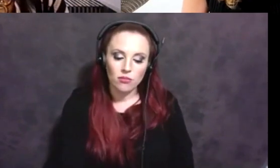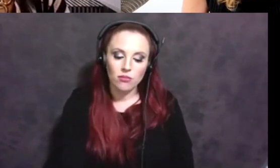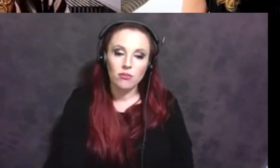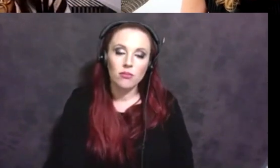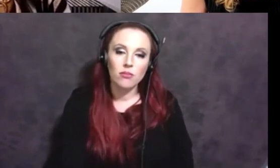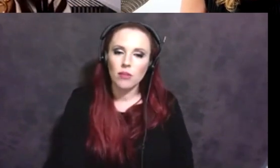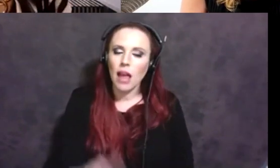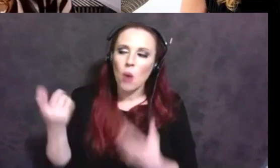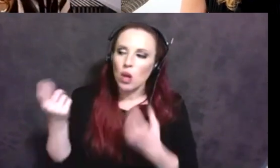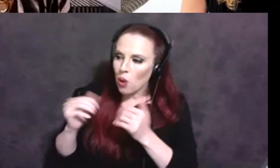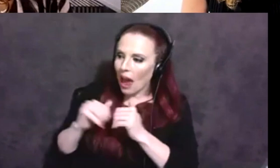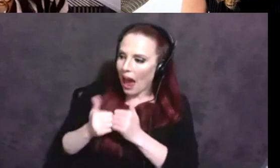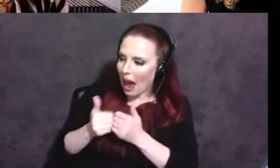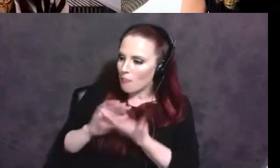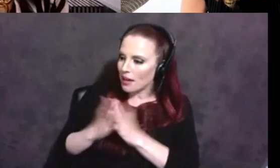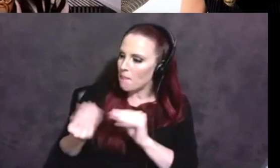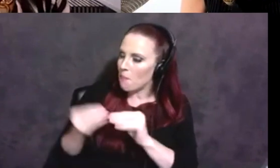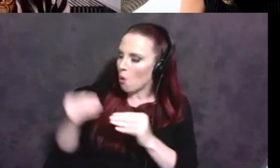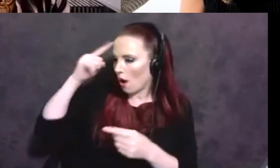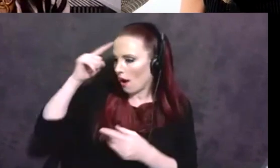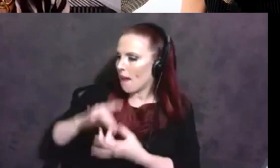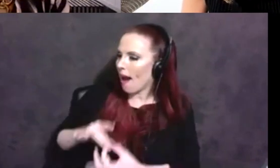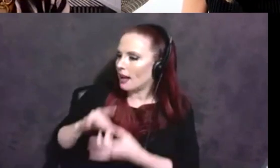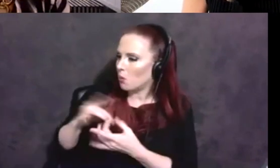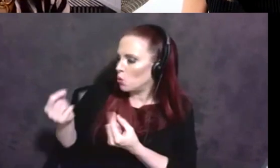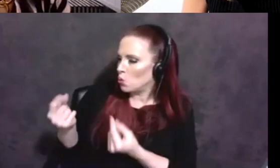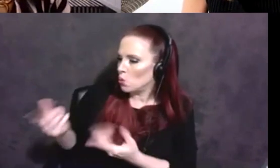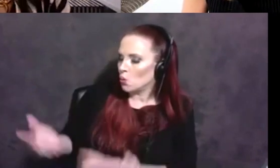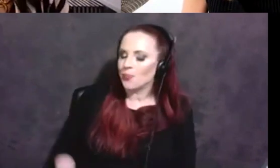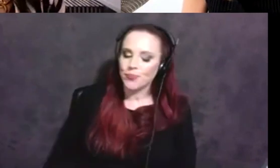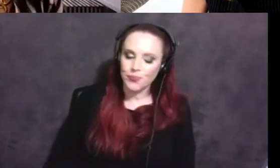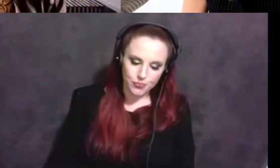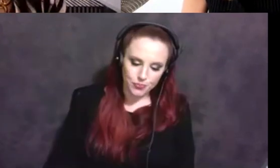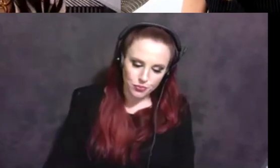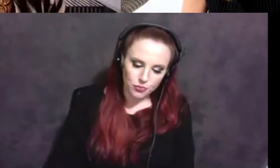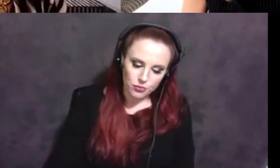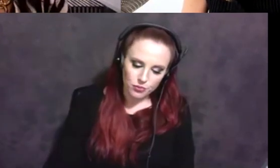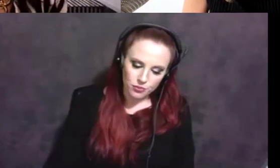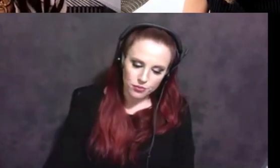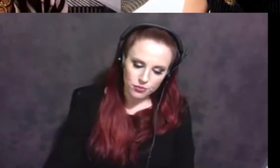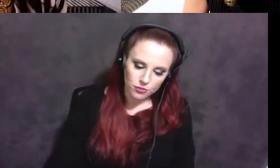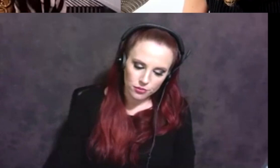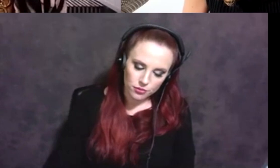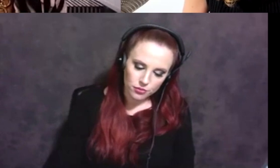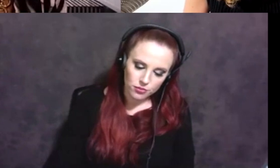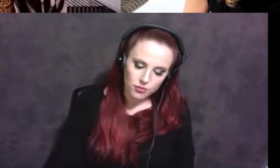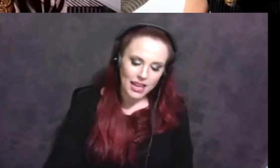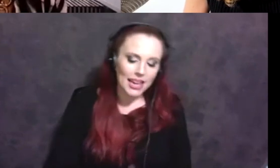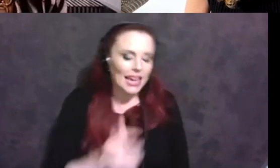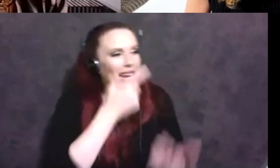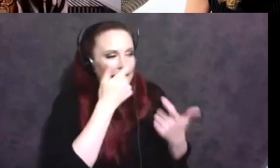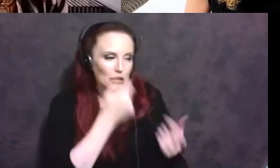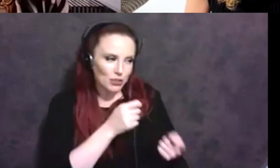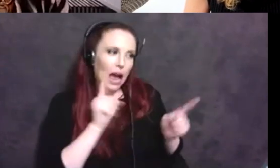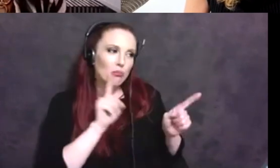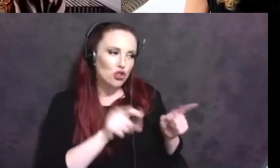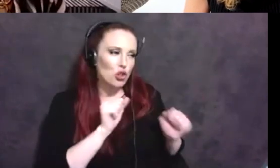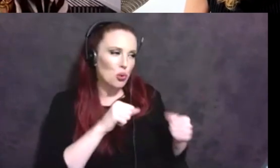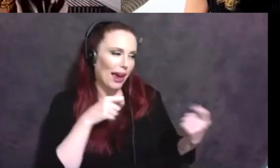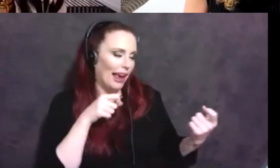transforms who you are. What do you do? How do you become more embodied?